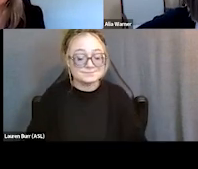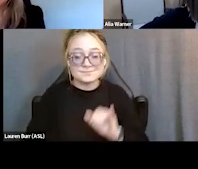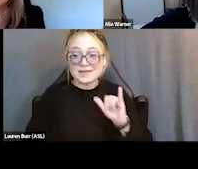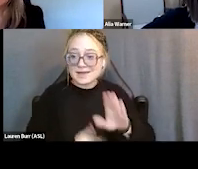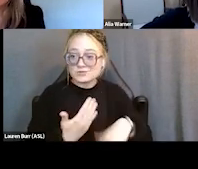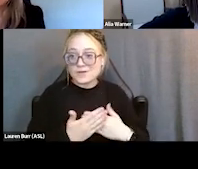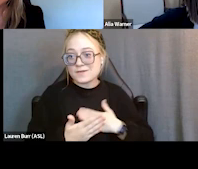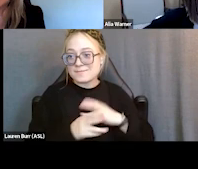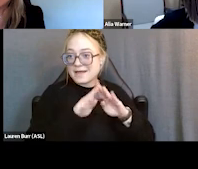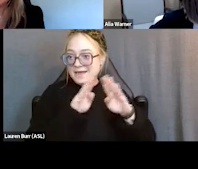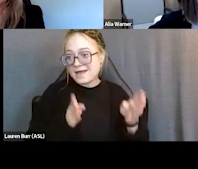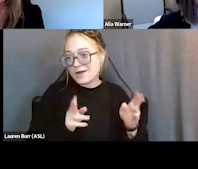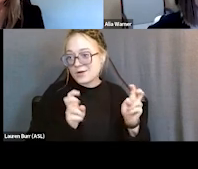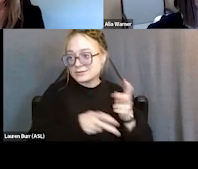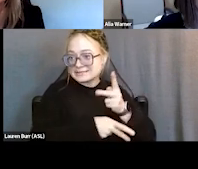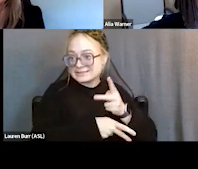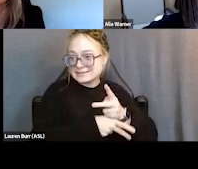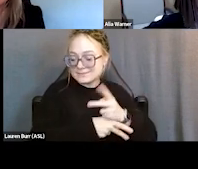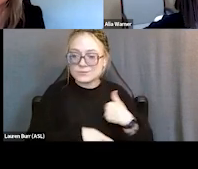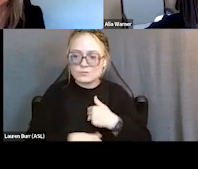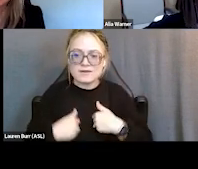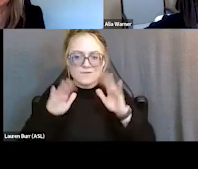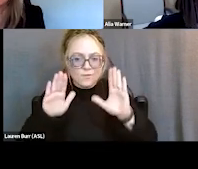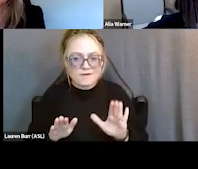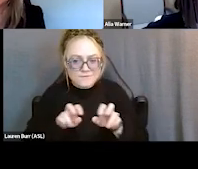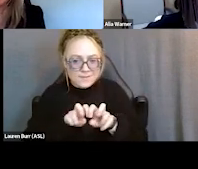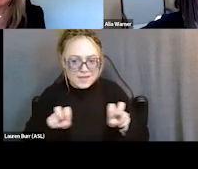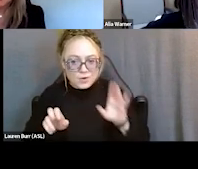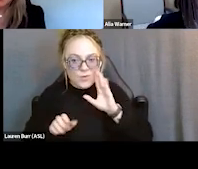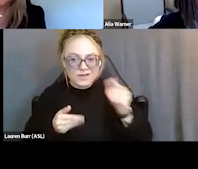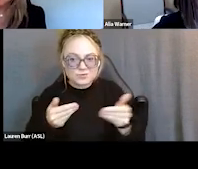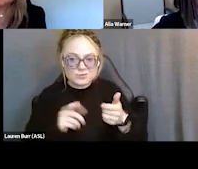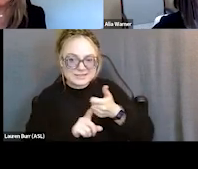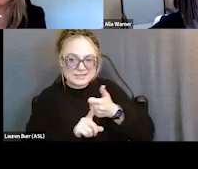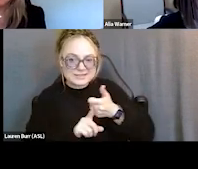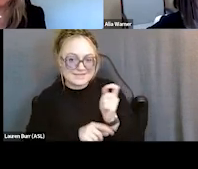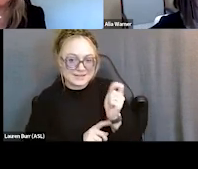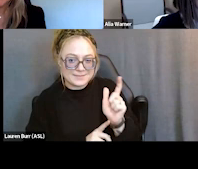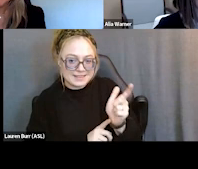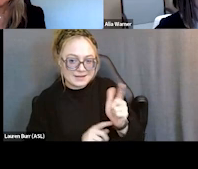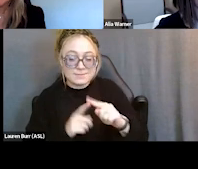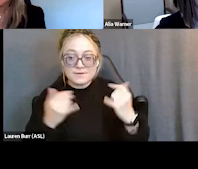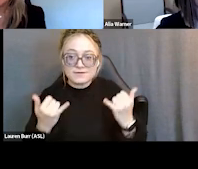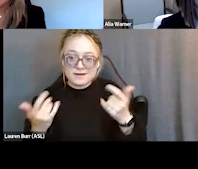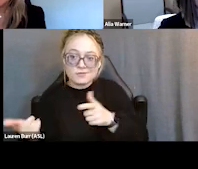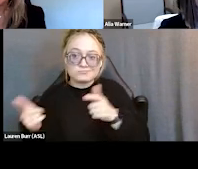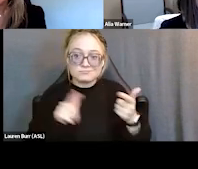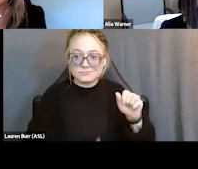We have a wonderful panel. They're gonna introduce themselves a bit later, but for now I'm gonna turn it over to Alia Warner,